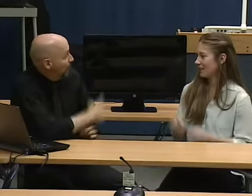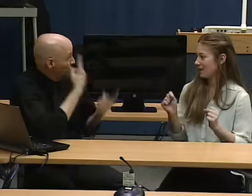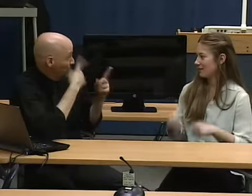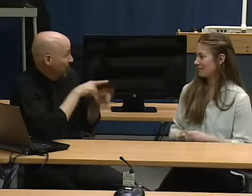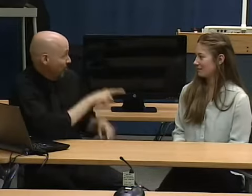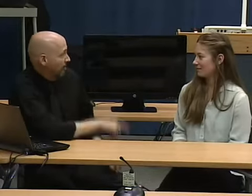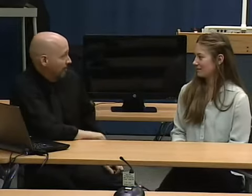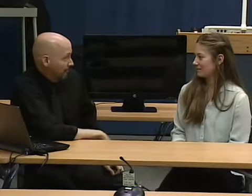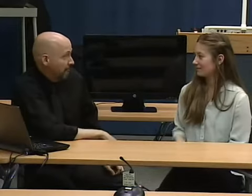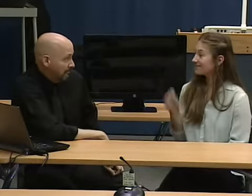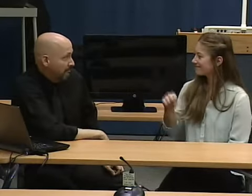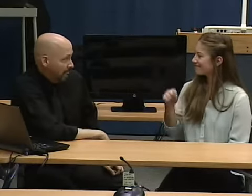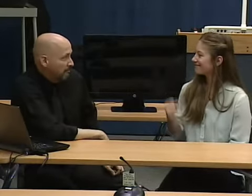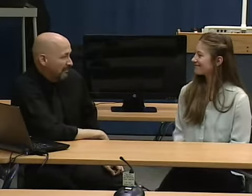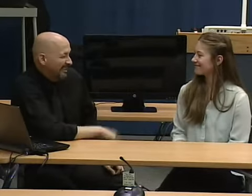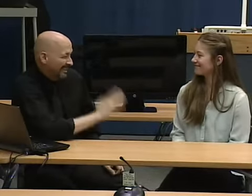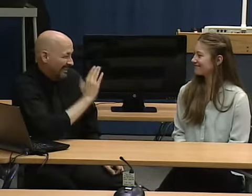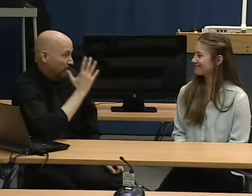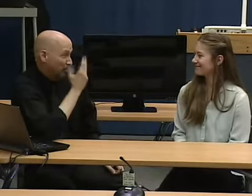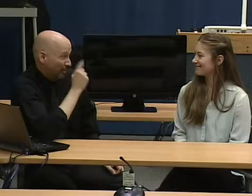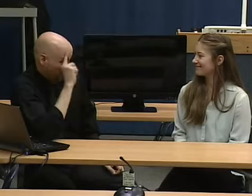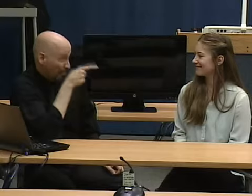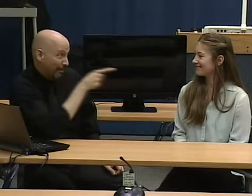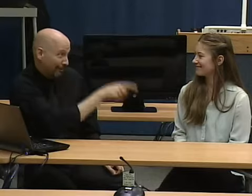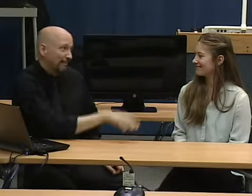Do you agree? Yes. She seems like a smart person to ask.